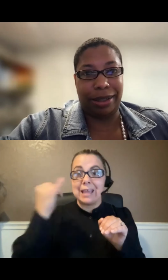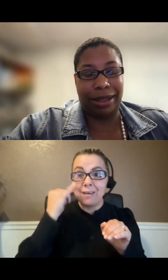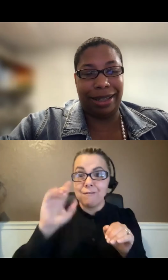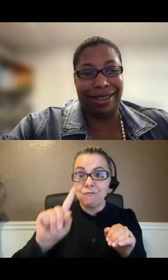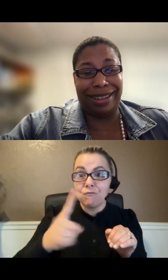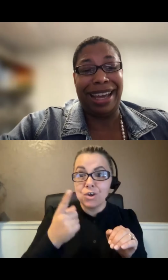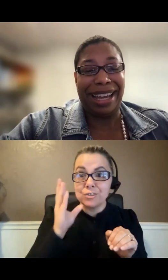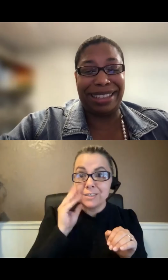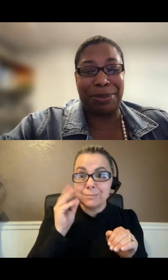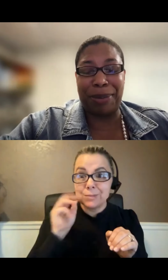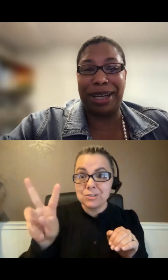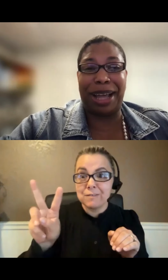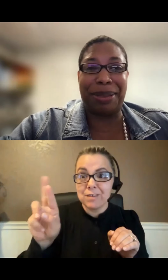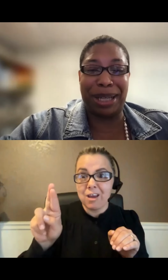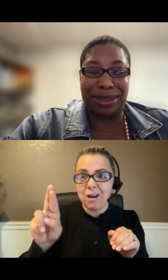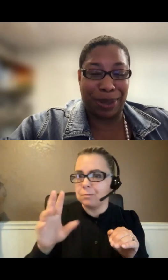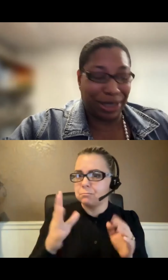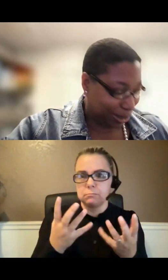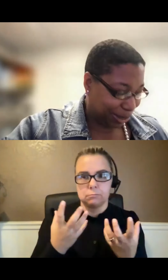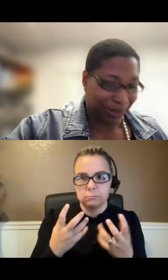It's probably not the best one to do.